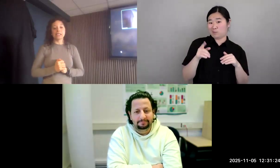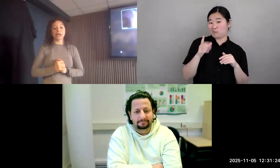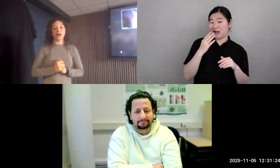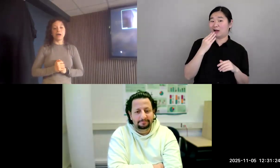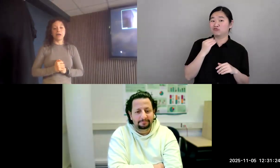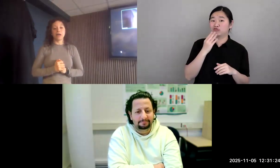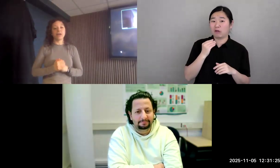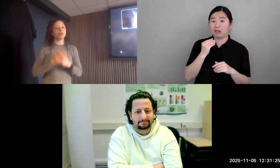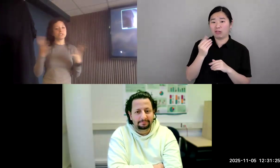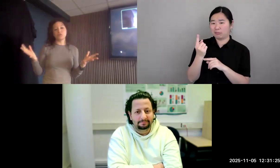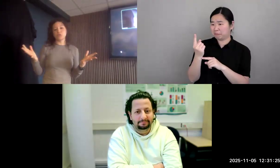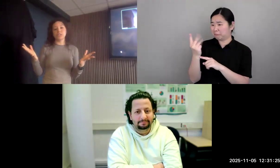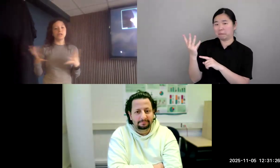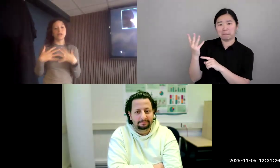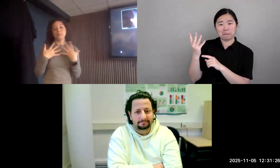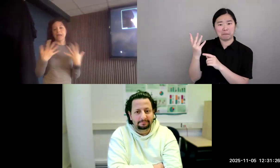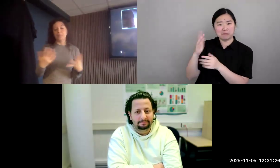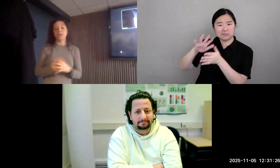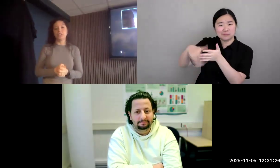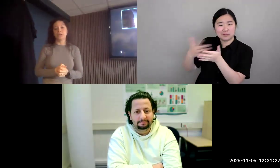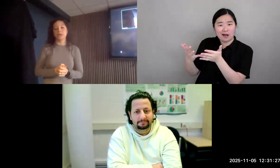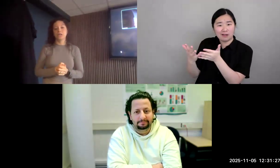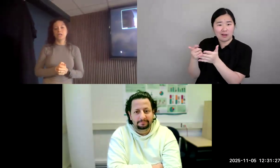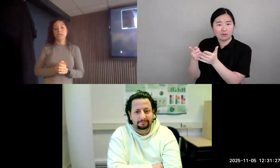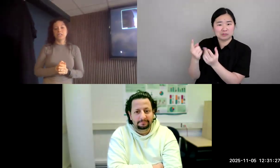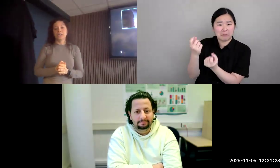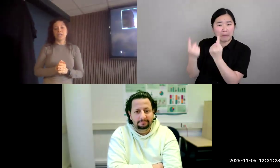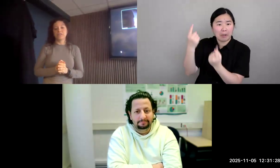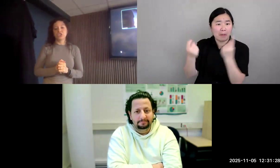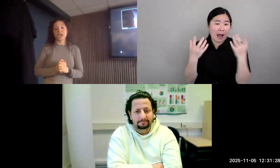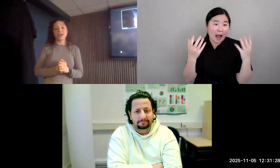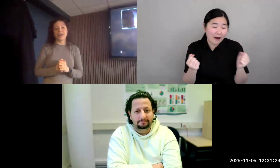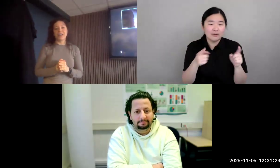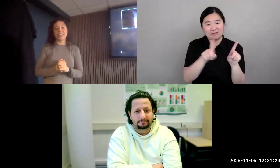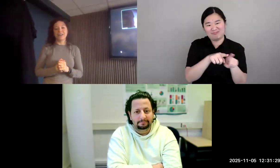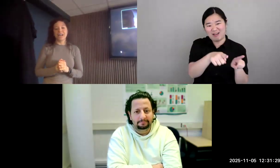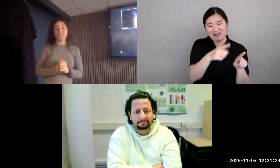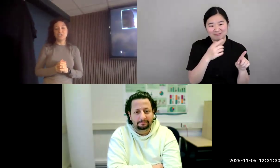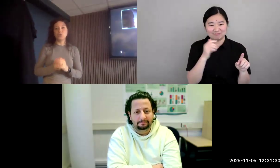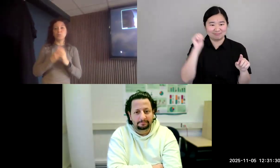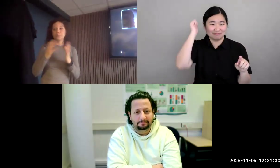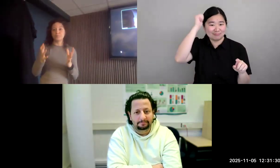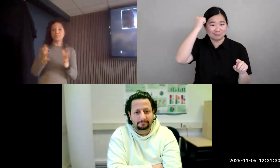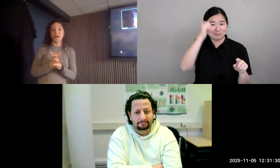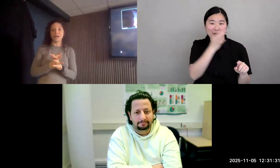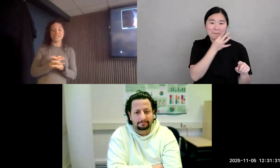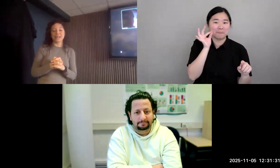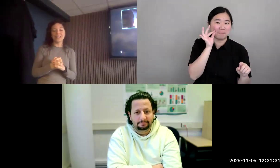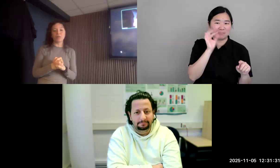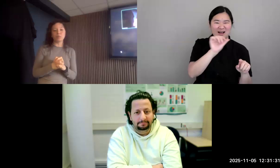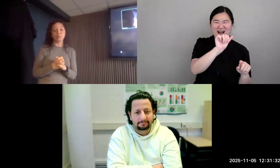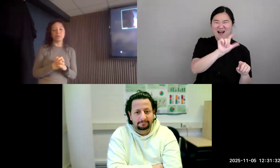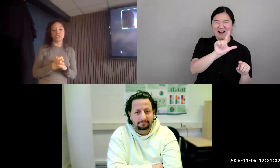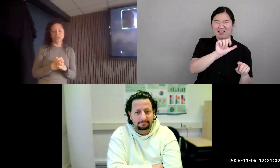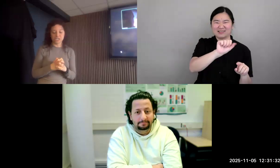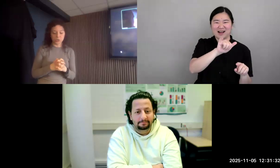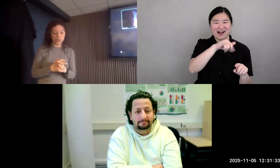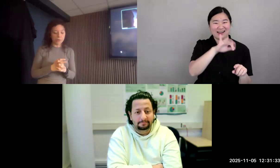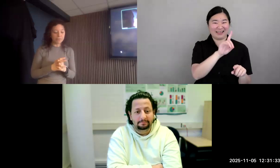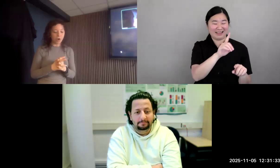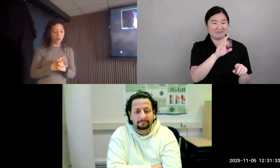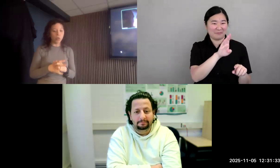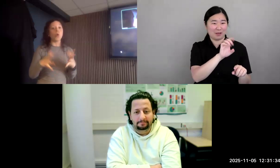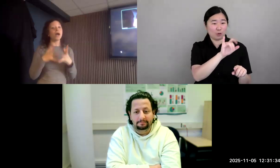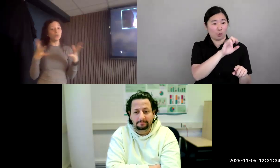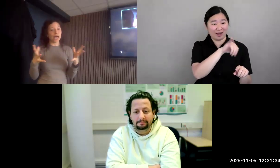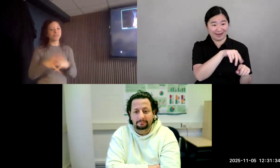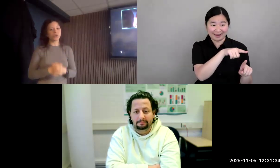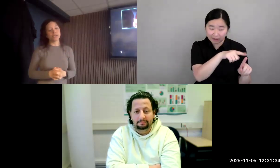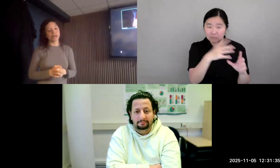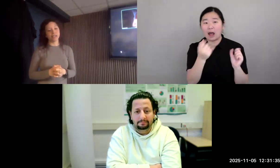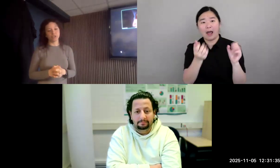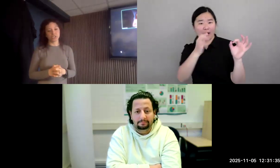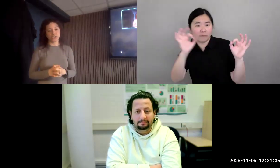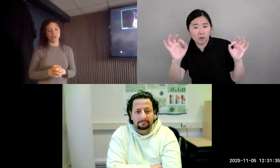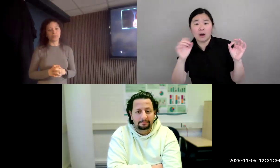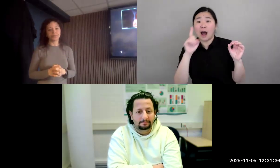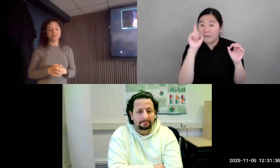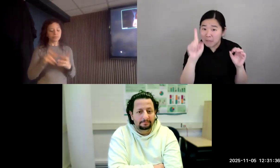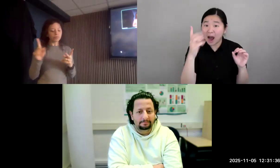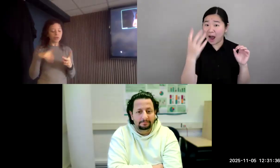And if anyone's interested, I'd be happy to kind of share a new a study that will be published very soon on why we have so many sign languages in Israel.